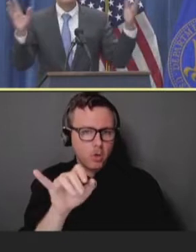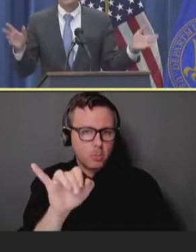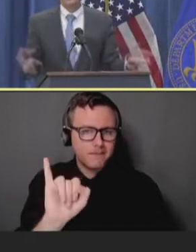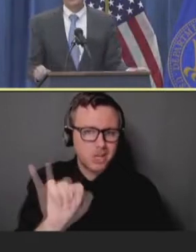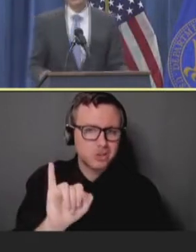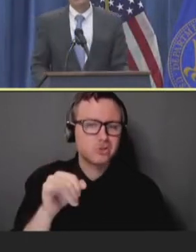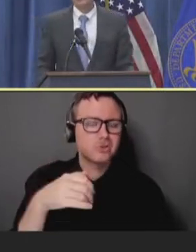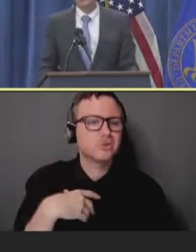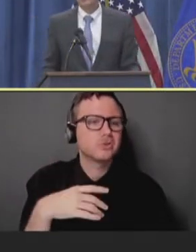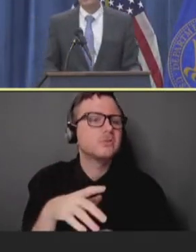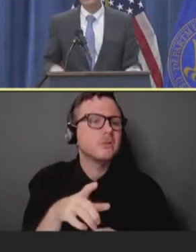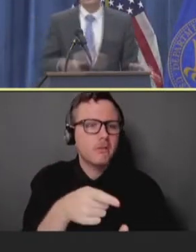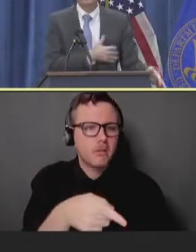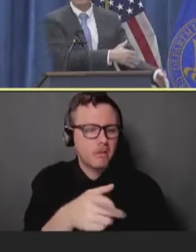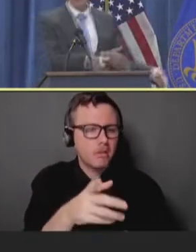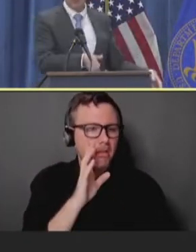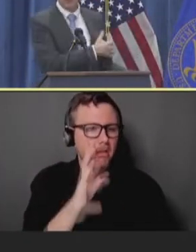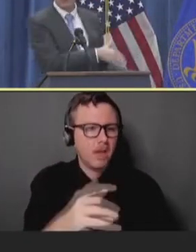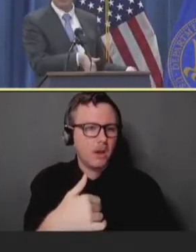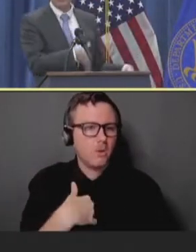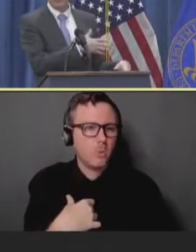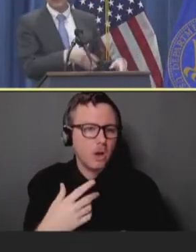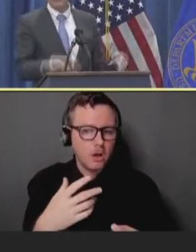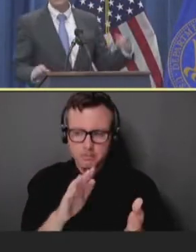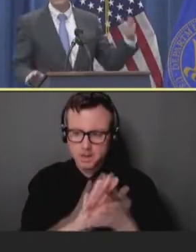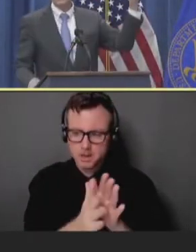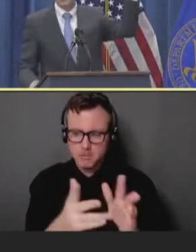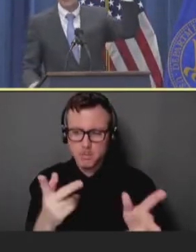Anything that activates the immune system, even though it's in the periphery, seems to